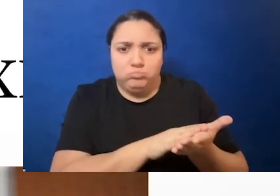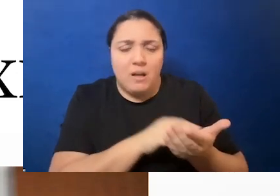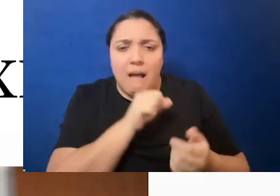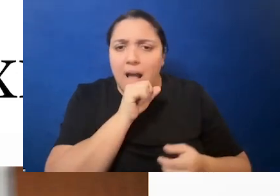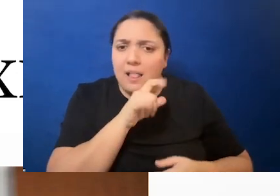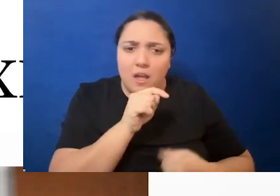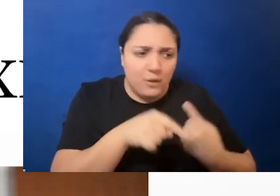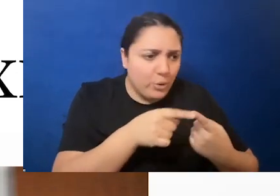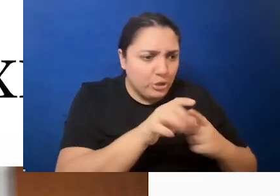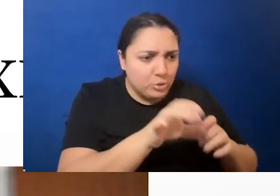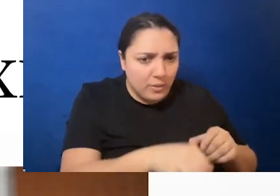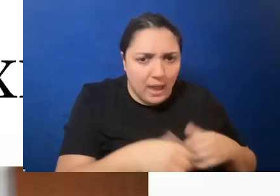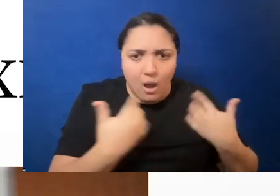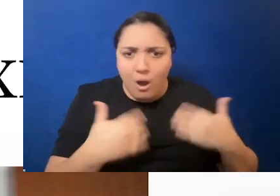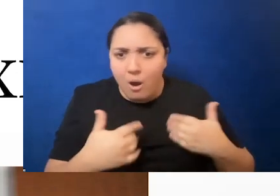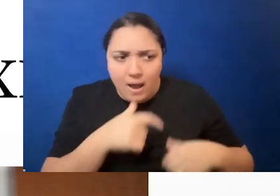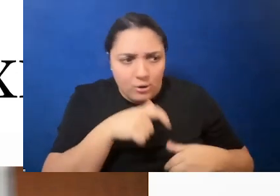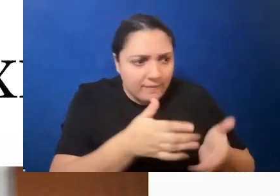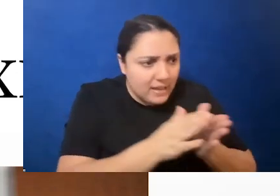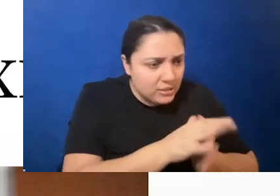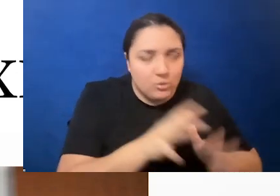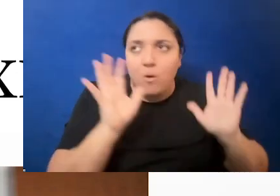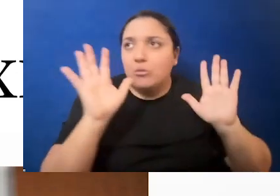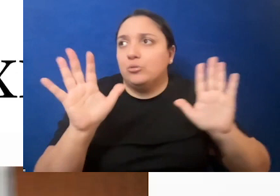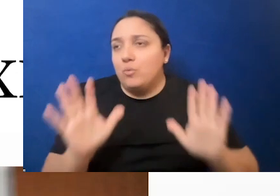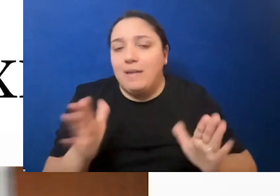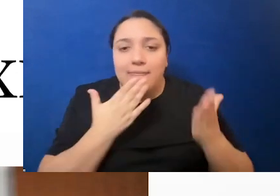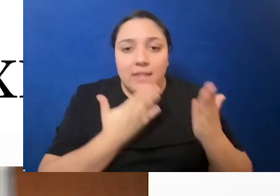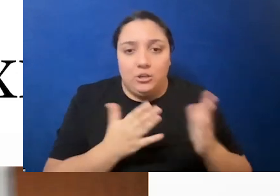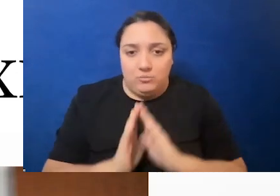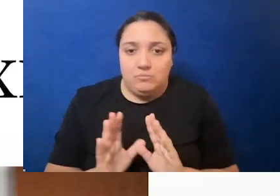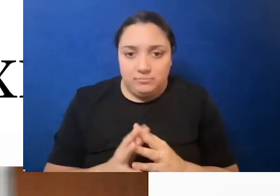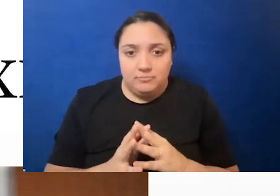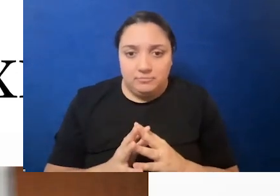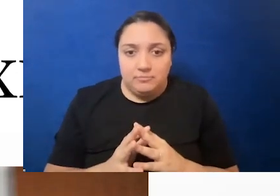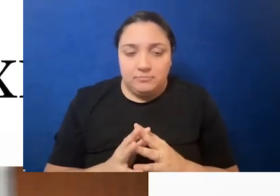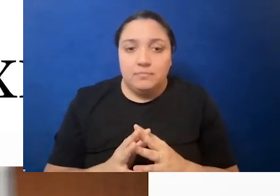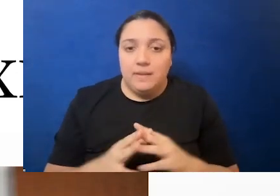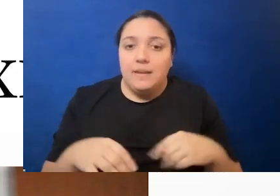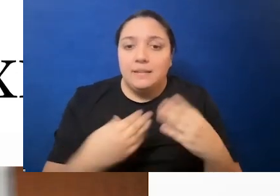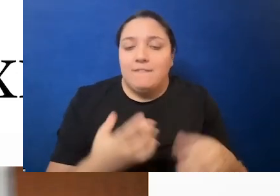I LOVE IT WHEN YOU DO THE HOMEWORK WITHOUT BEING ASKED. THAT IS GREAT. THANK YOU. GIVE THEM TIME AND SPACE.